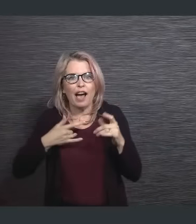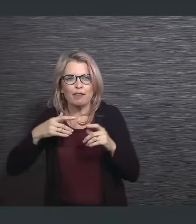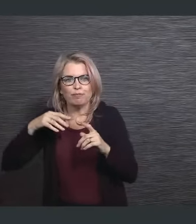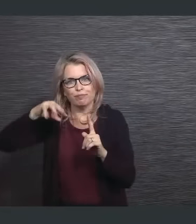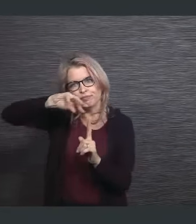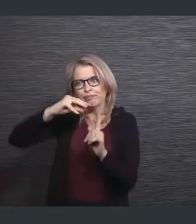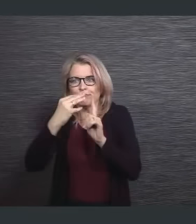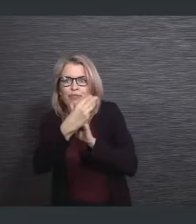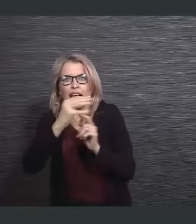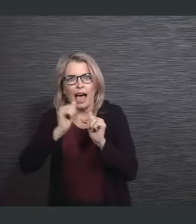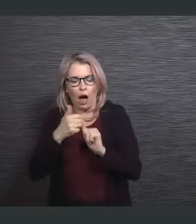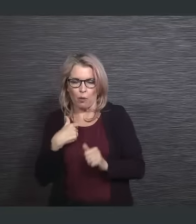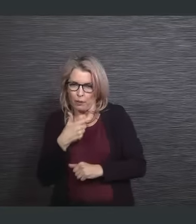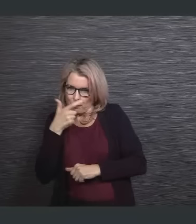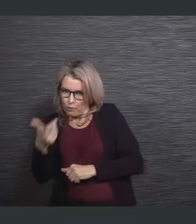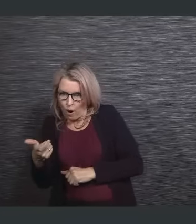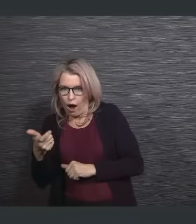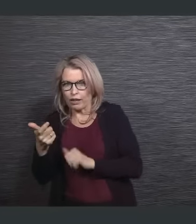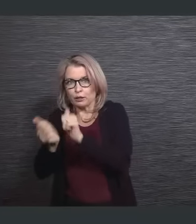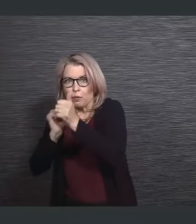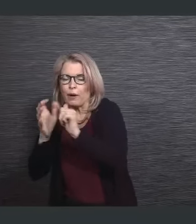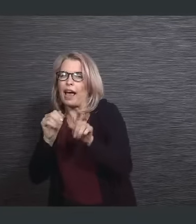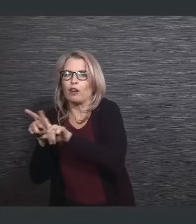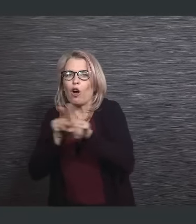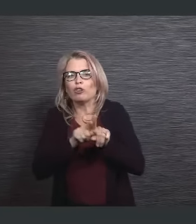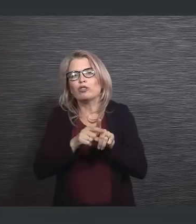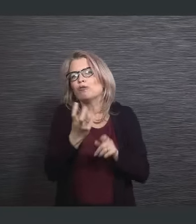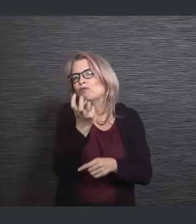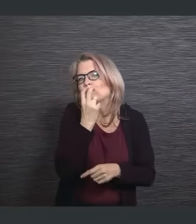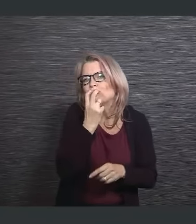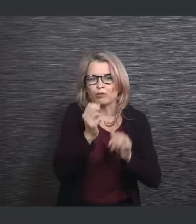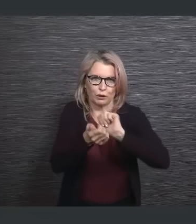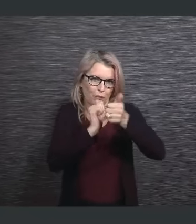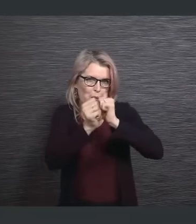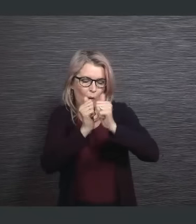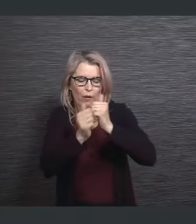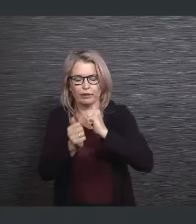we watch and officiate sports.